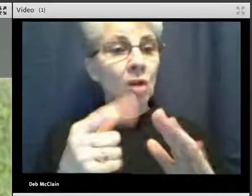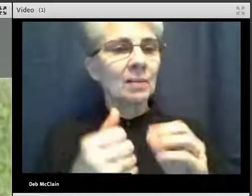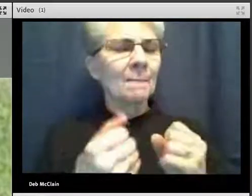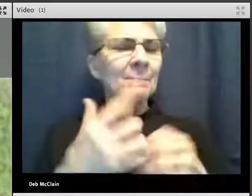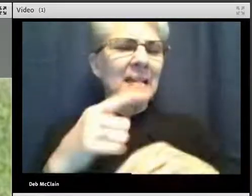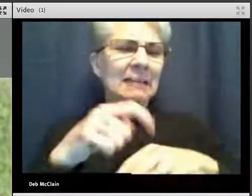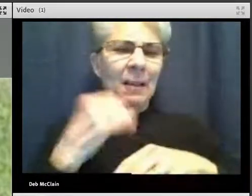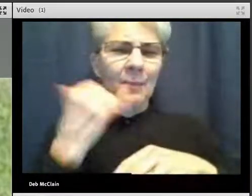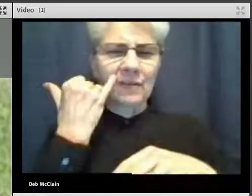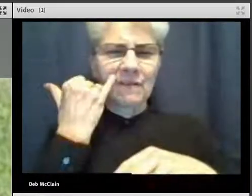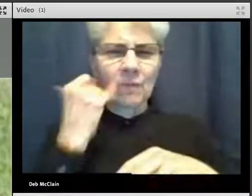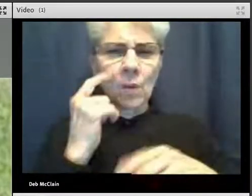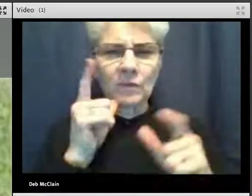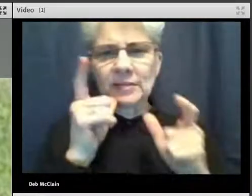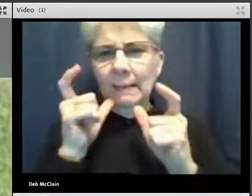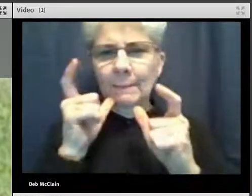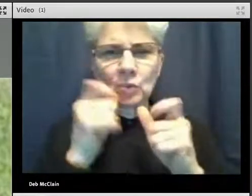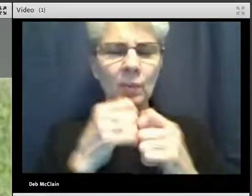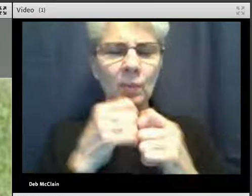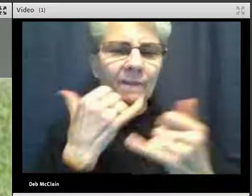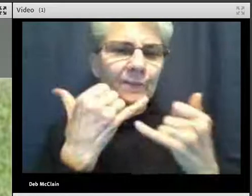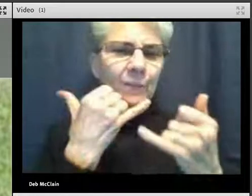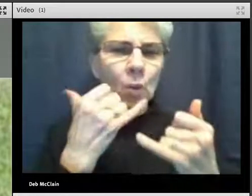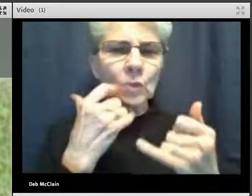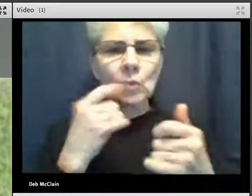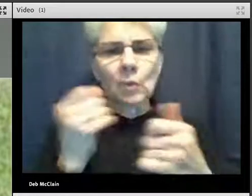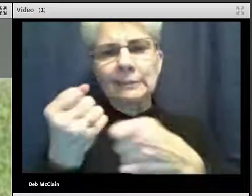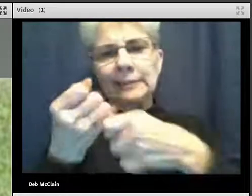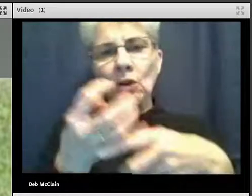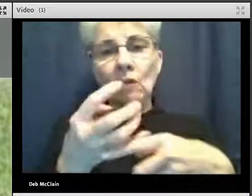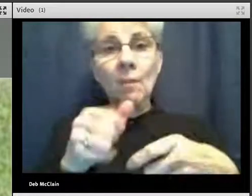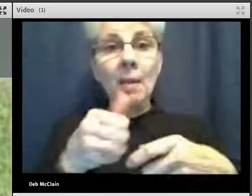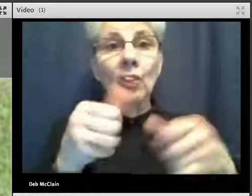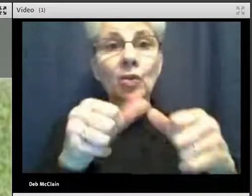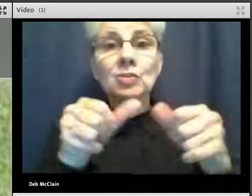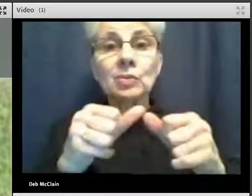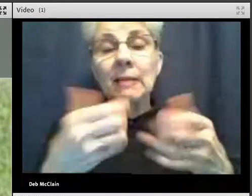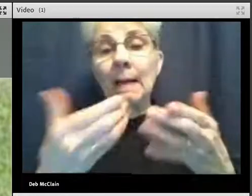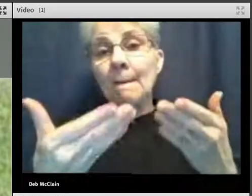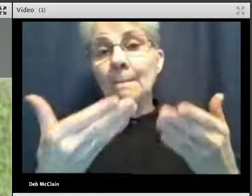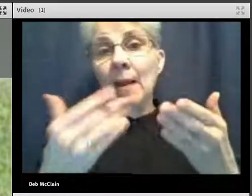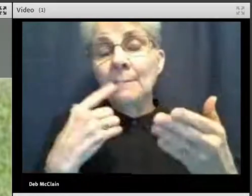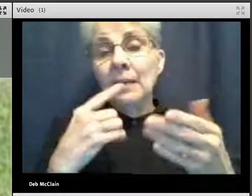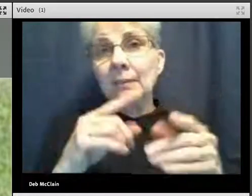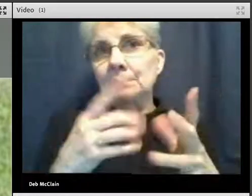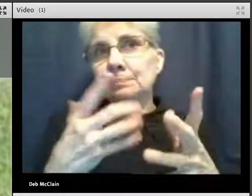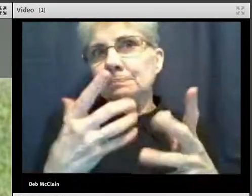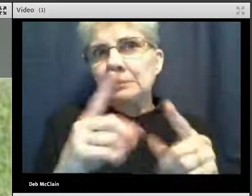especially for taking pictures with their phones or downloading them from other sources, they might be a bunch of gibberish.